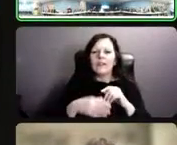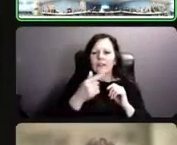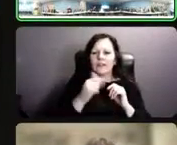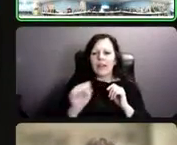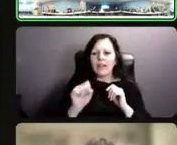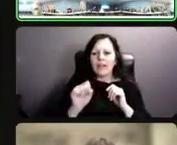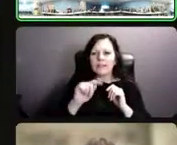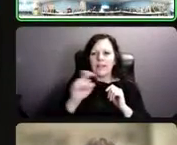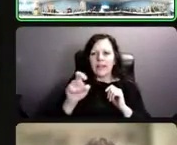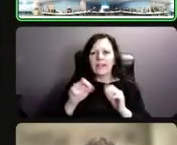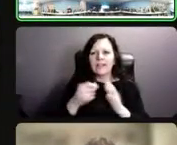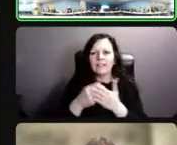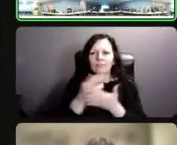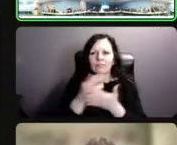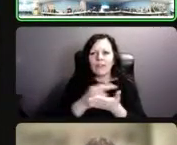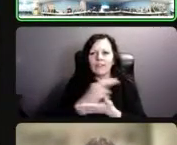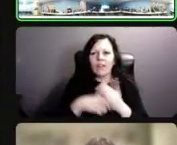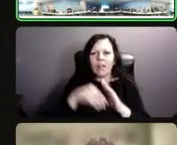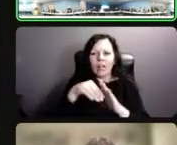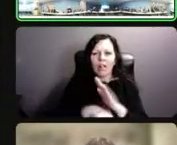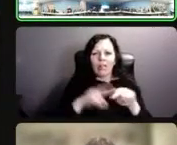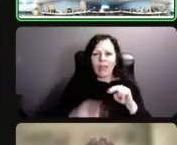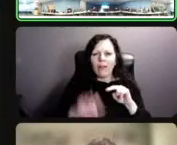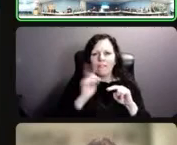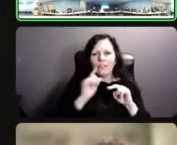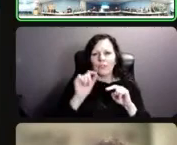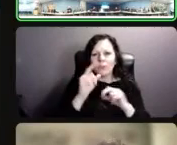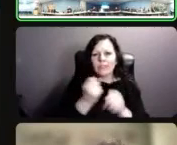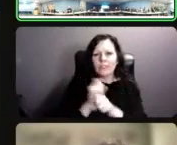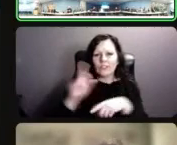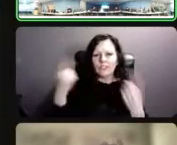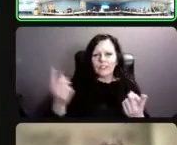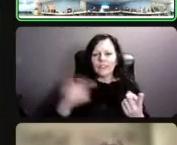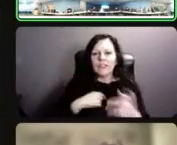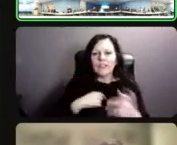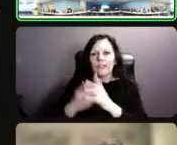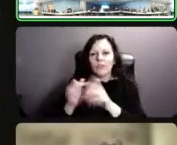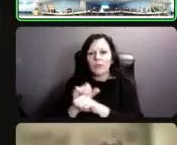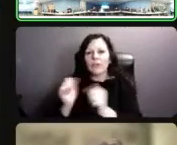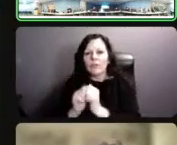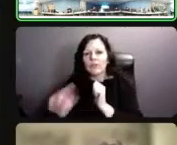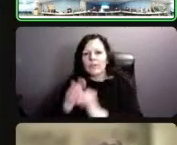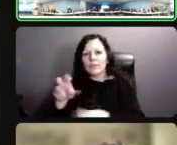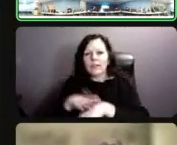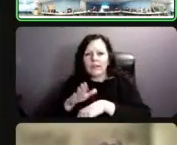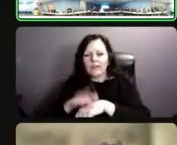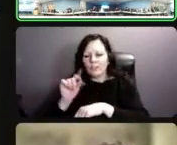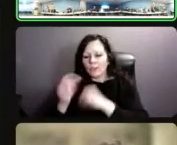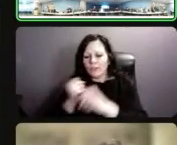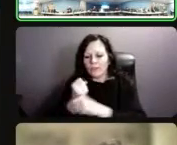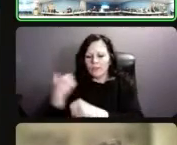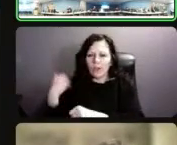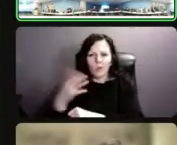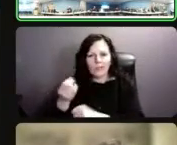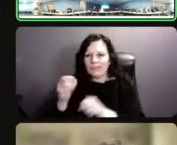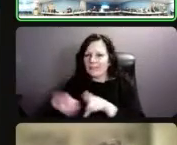WITH RESCT TO GAS TAXO WE KNOW AATIONWIDE GAS TAX